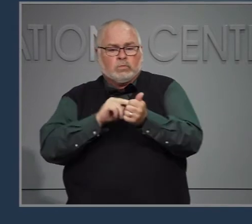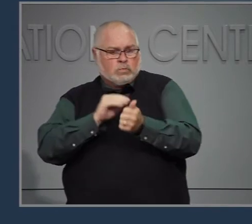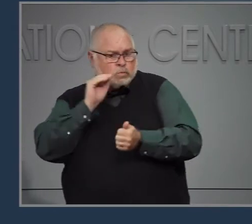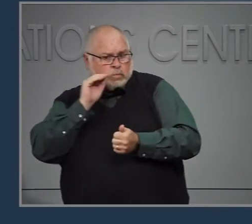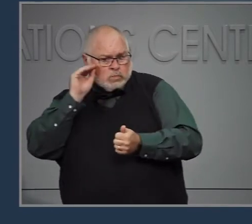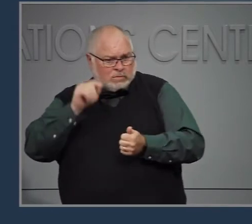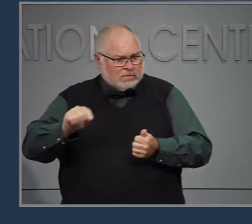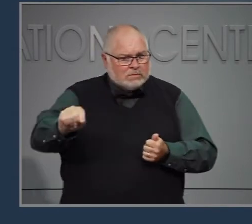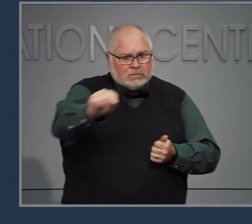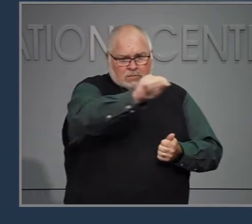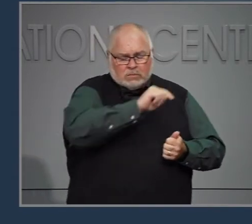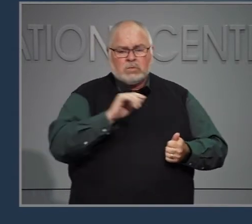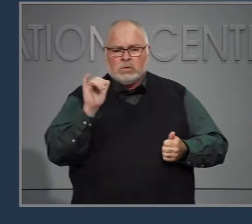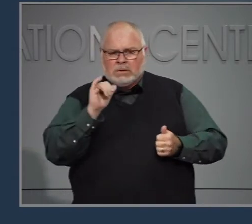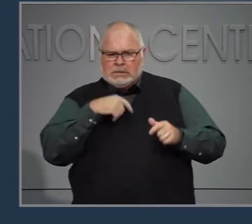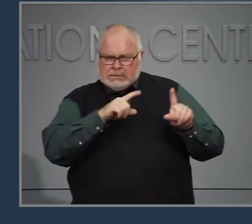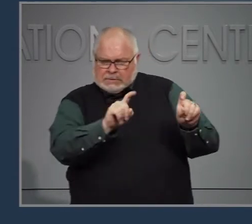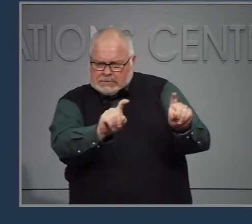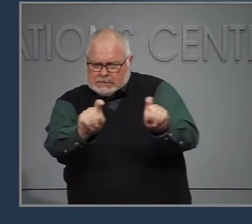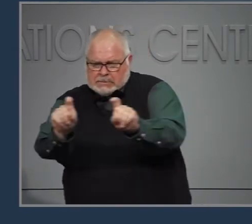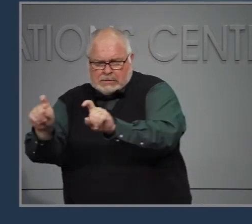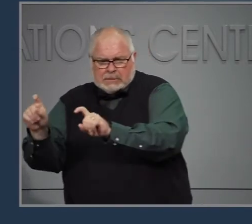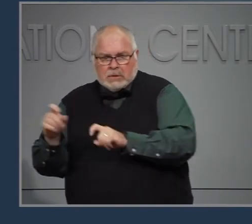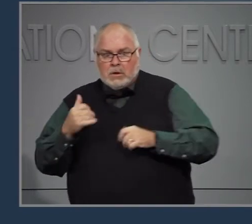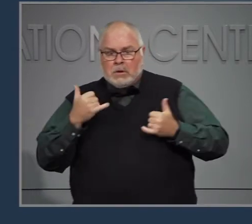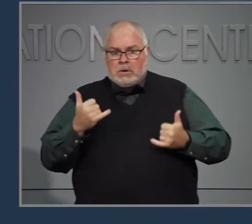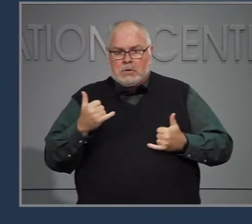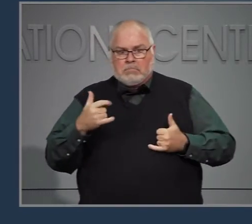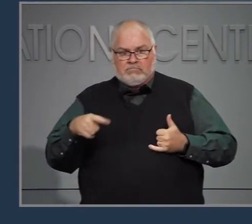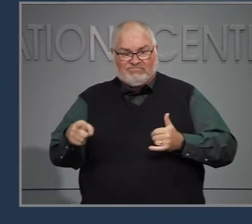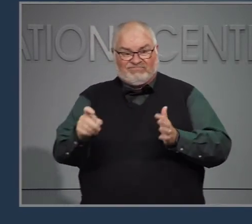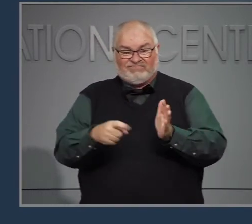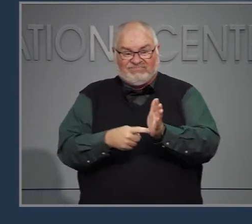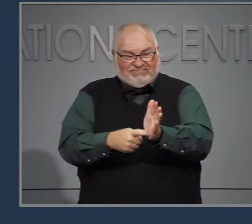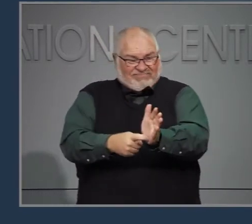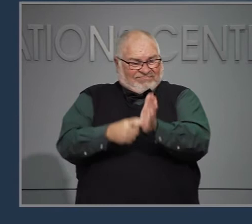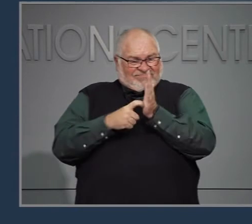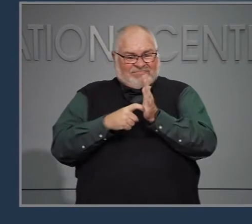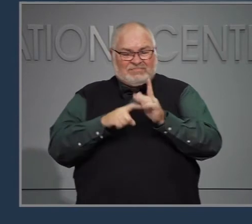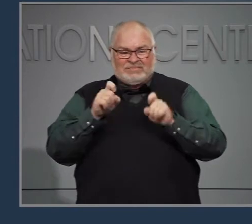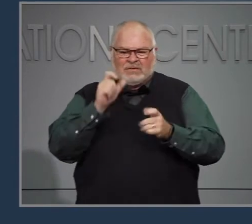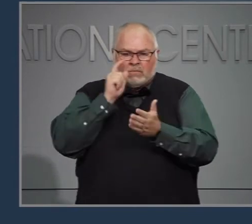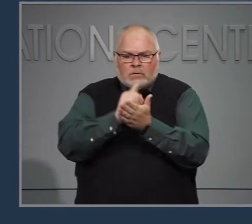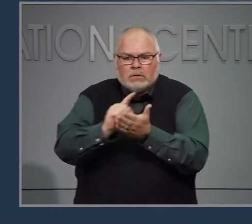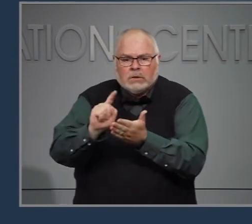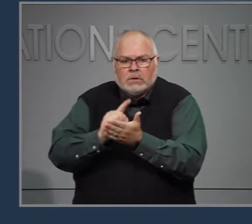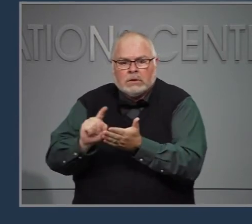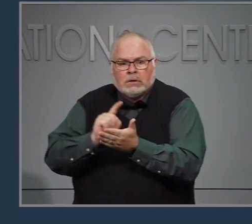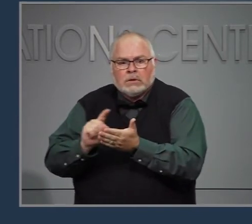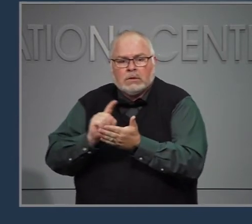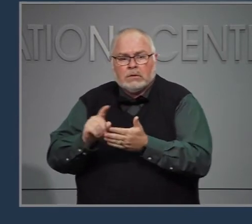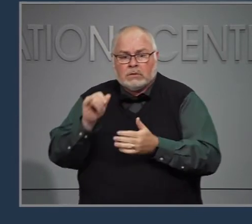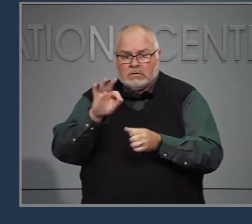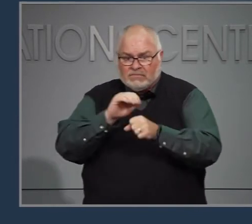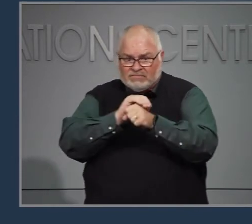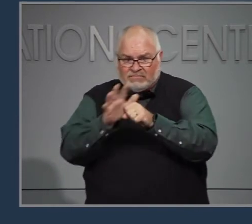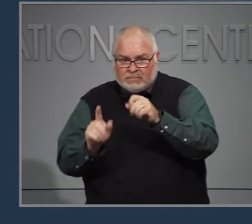EXISTING GUIDANCE REQUIRES NURSING HOME STAFF TO BE TESTED WEEKLY. IF A COVID-19 CASE HAS